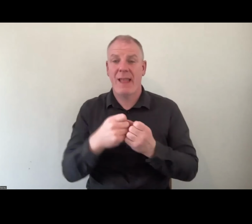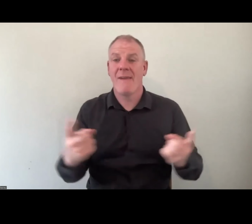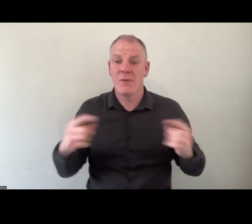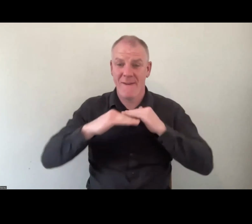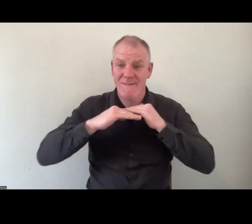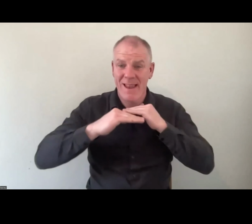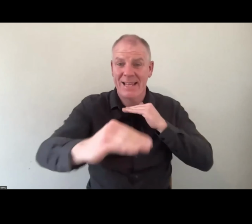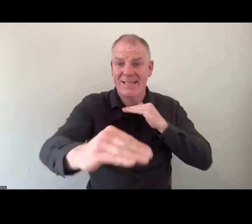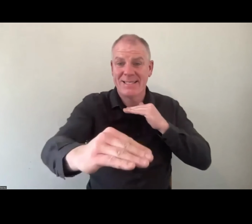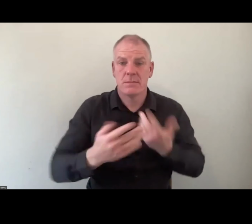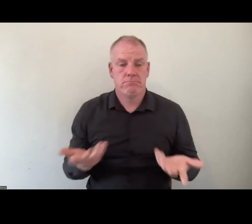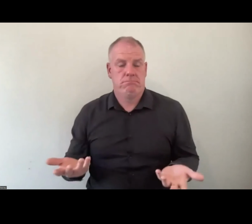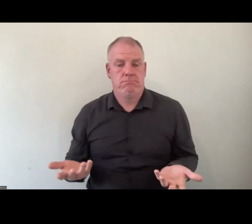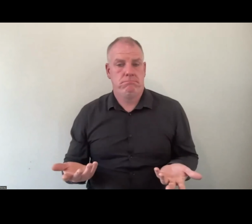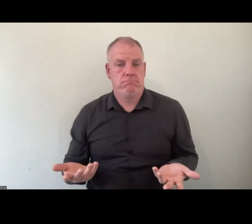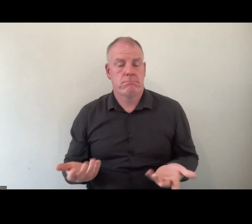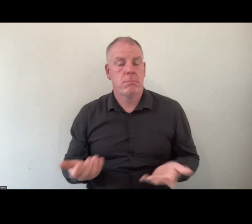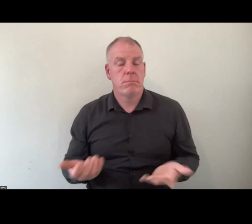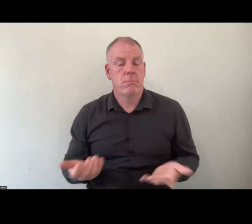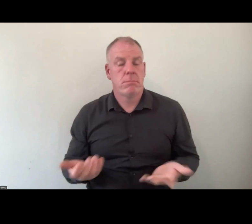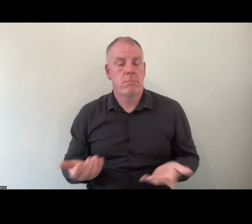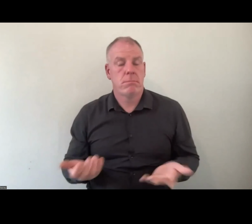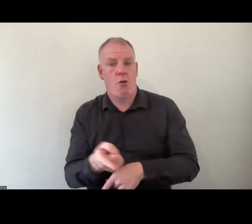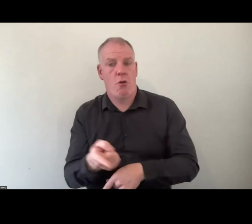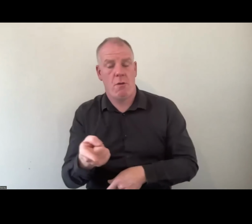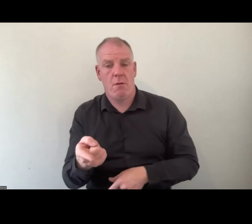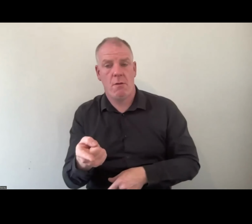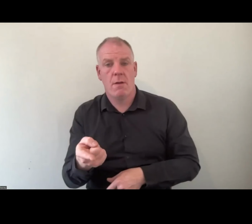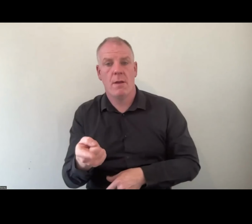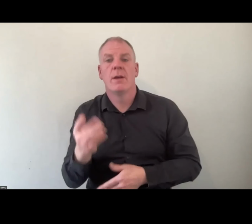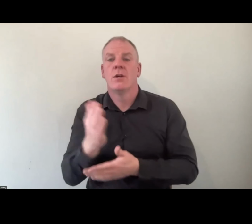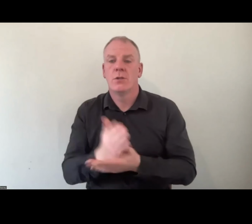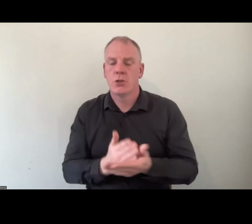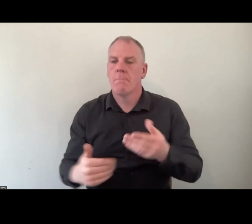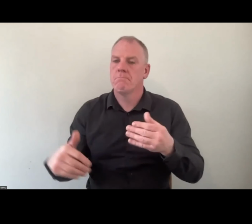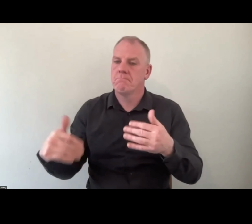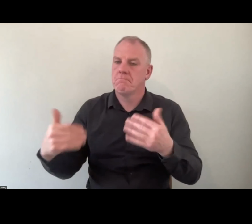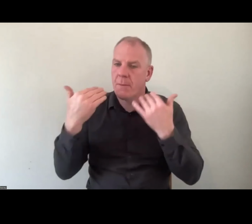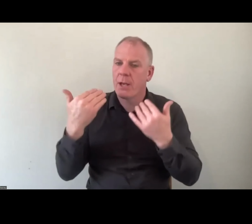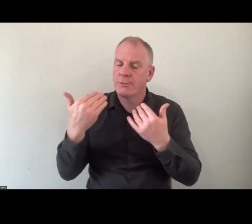And I think there's an awful lot to be said for some of the stuff in theatres not just benefitting people with disabilities,